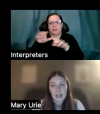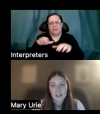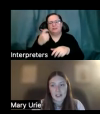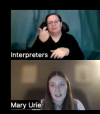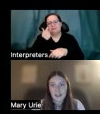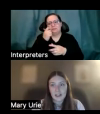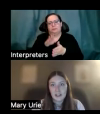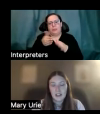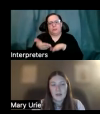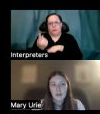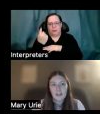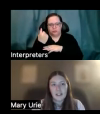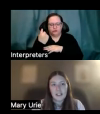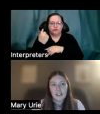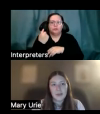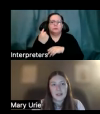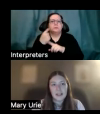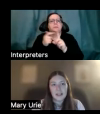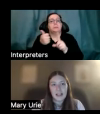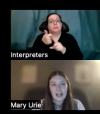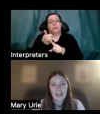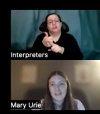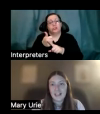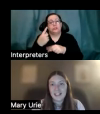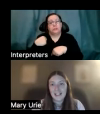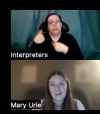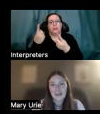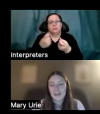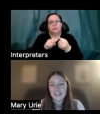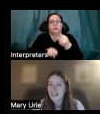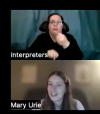last year, but she has been advocating throughout her entire